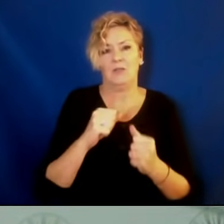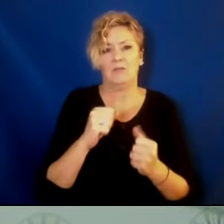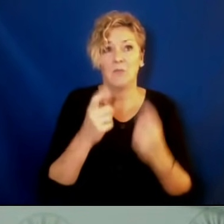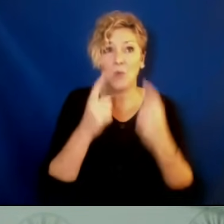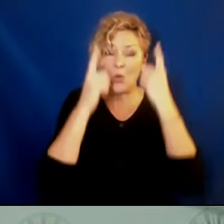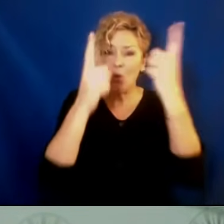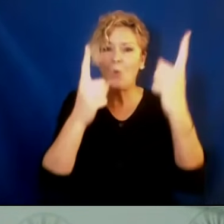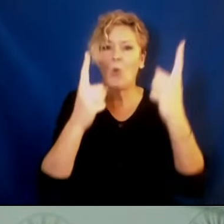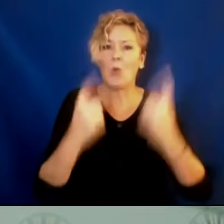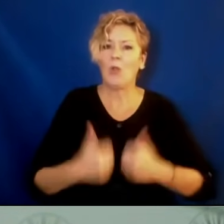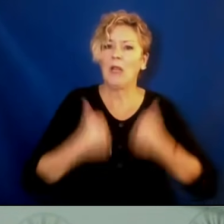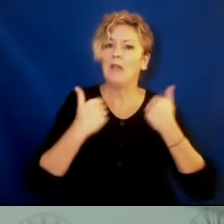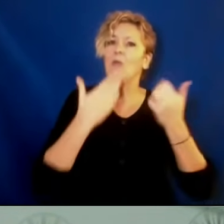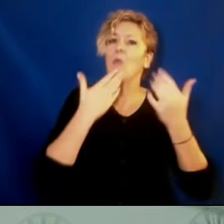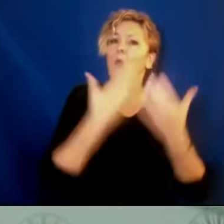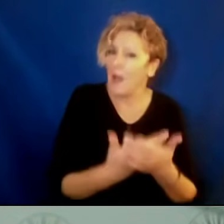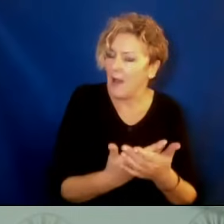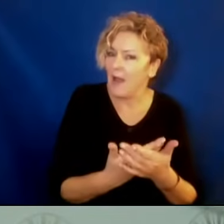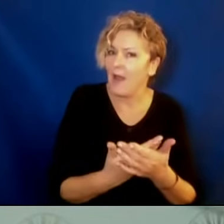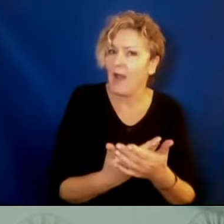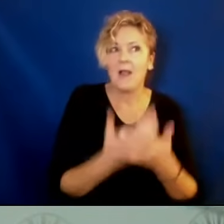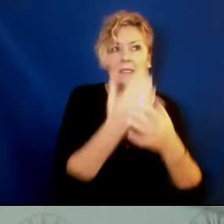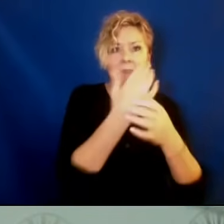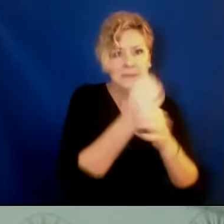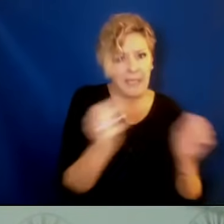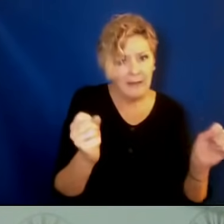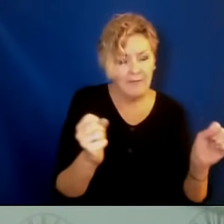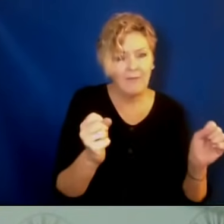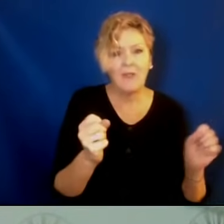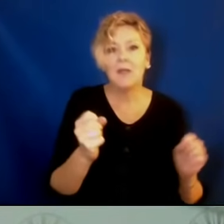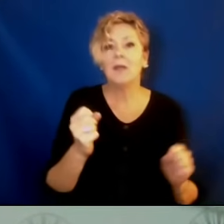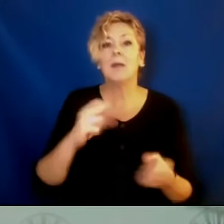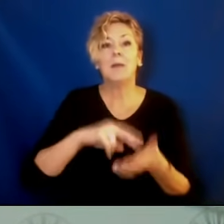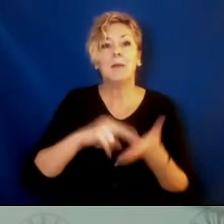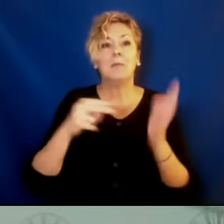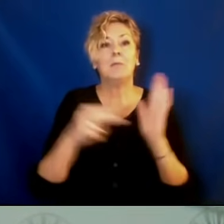possible. If you are a contact of someone who has tested